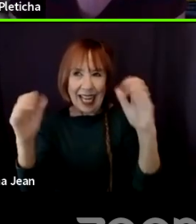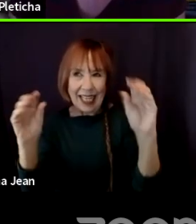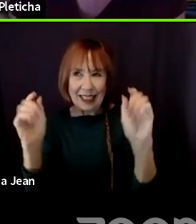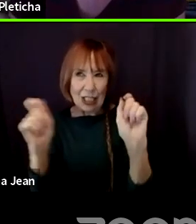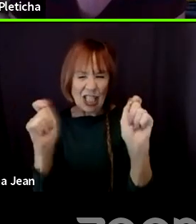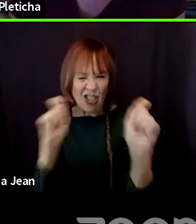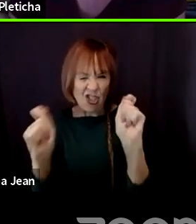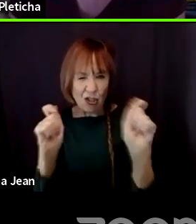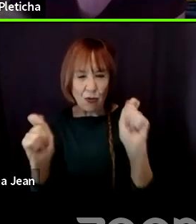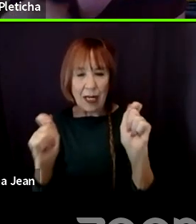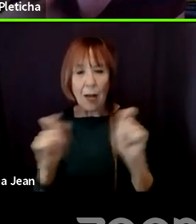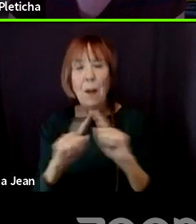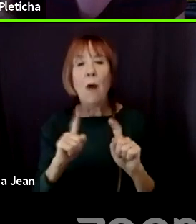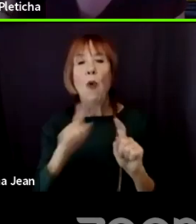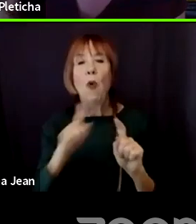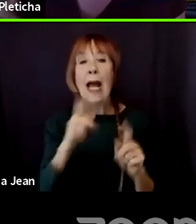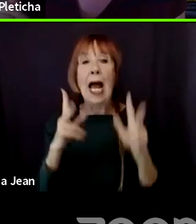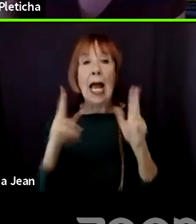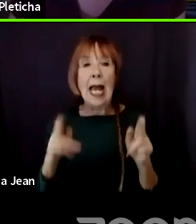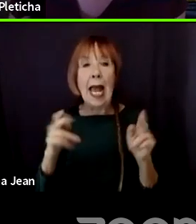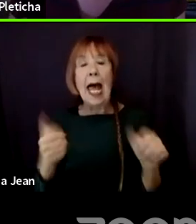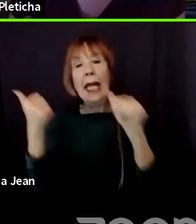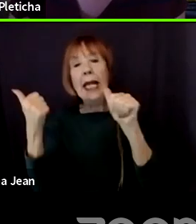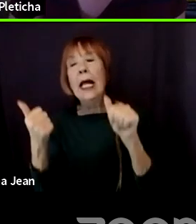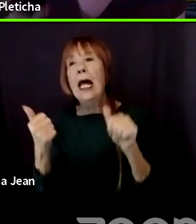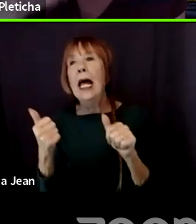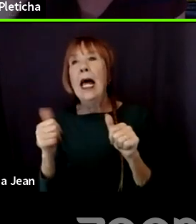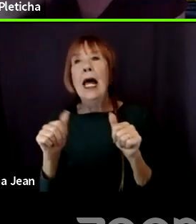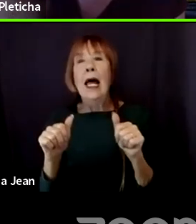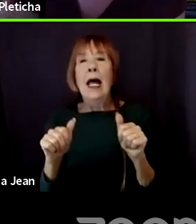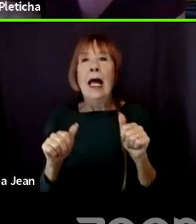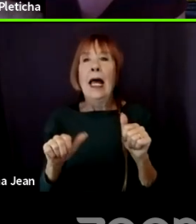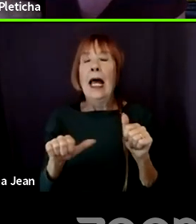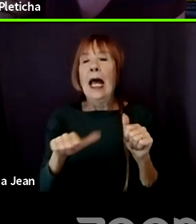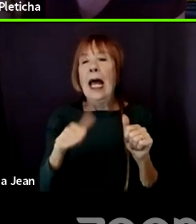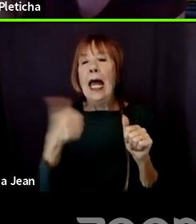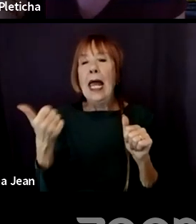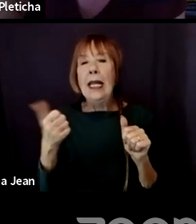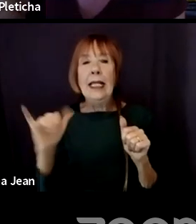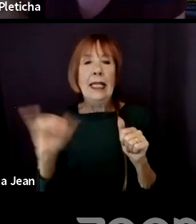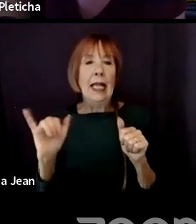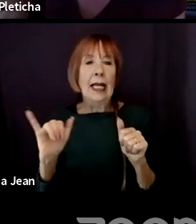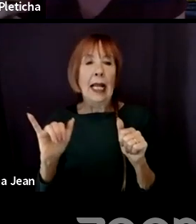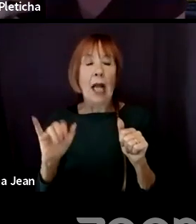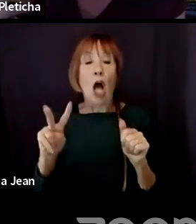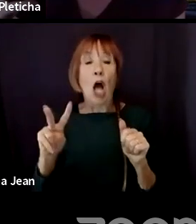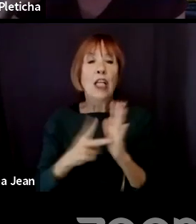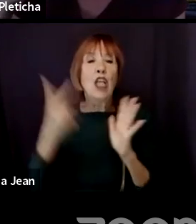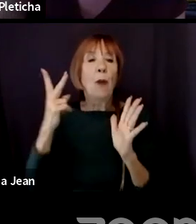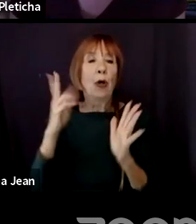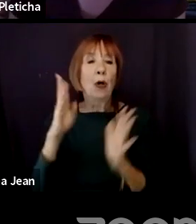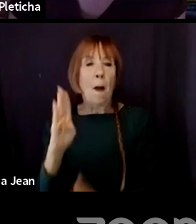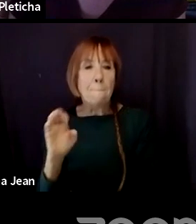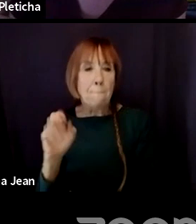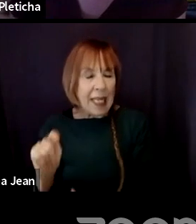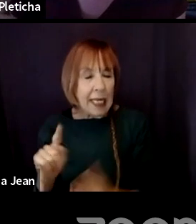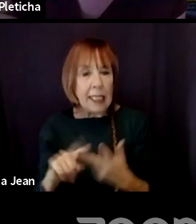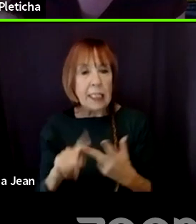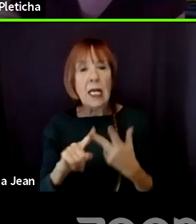is any fat at all anything that seems like a double beat. Mm-hmm. I make sure if there is exposition in there,